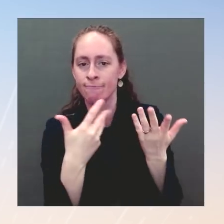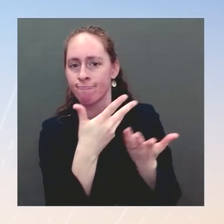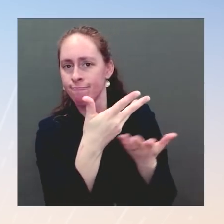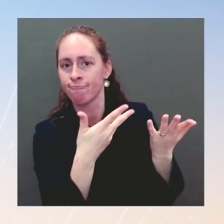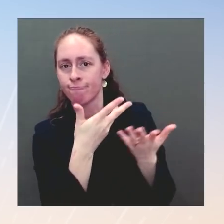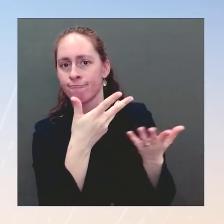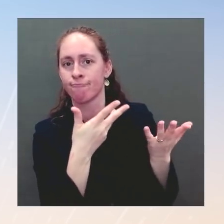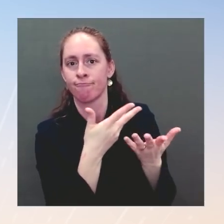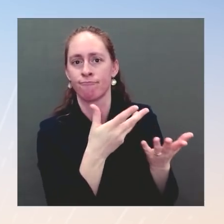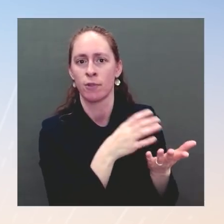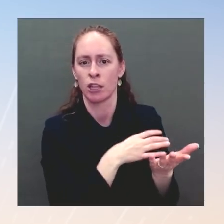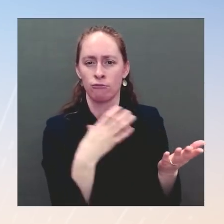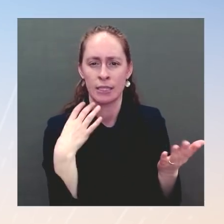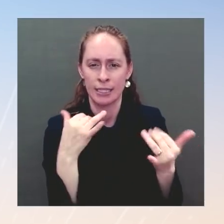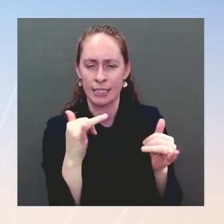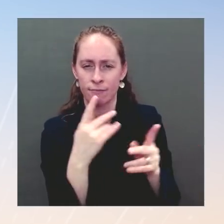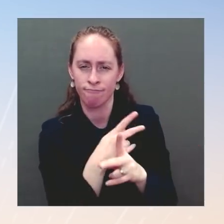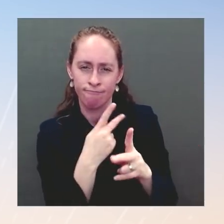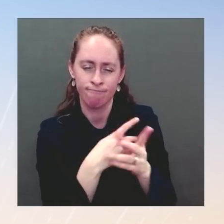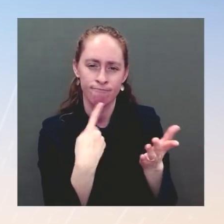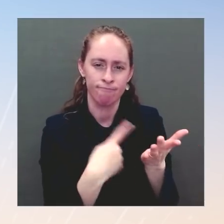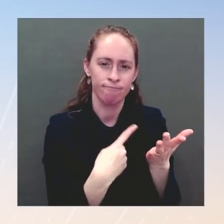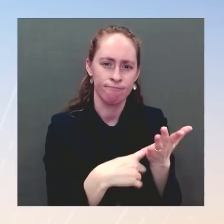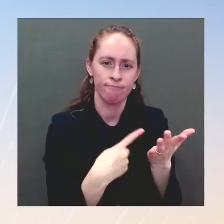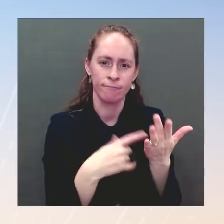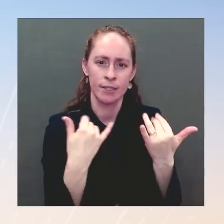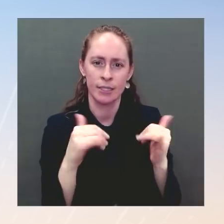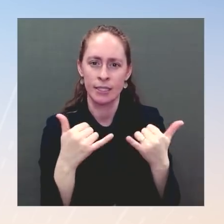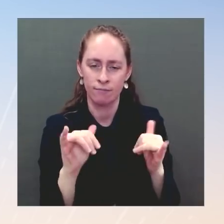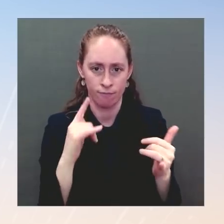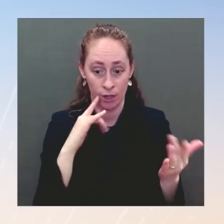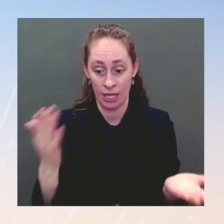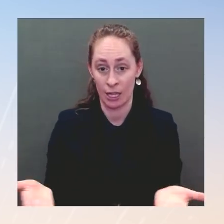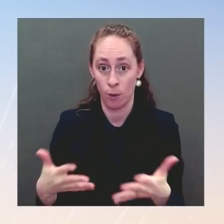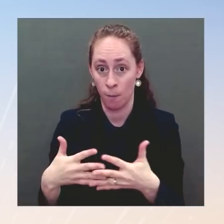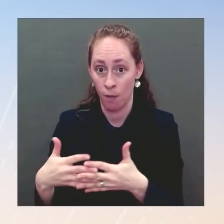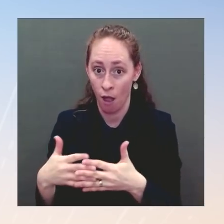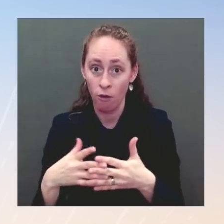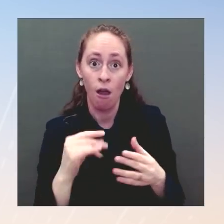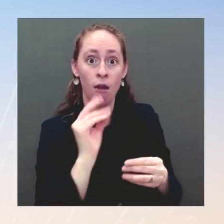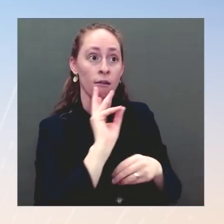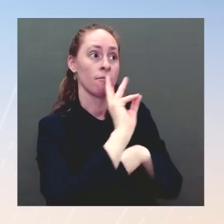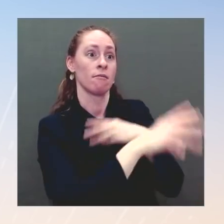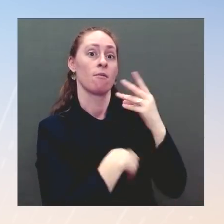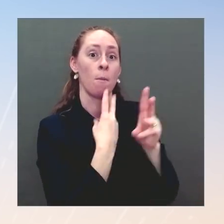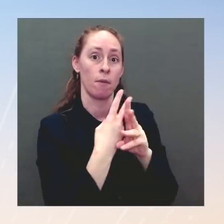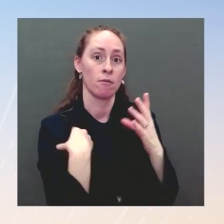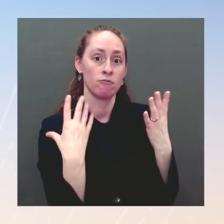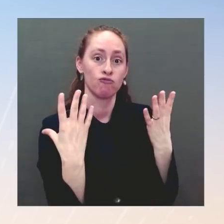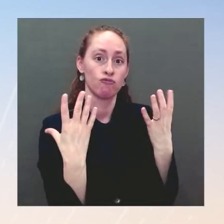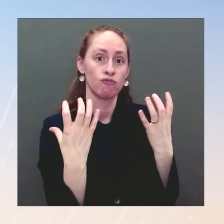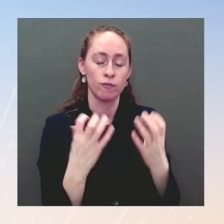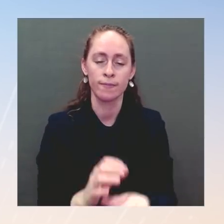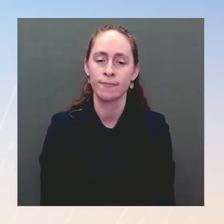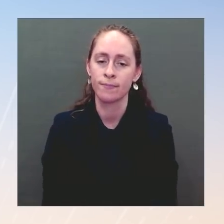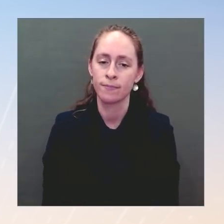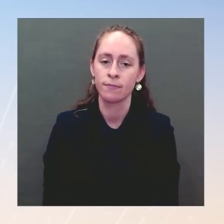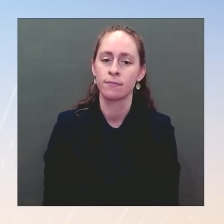both domestically and internationally. We want to continue to be the provider of not just vaccines